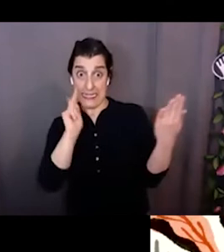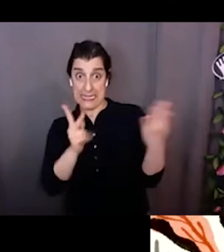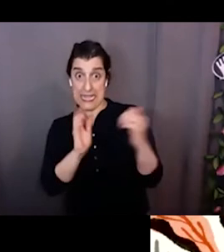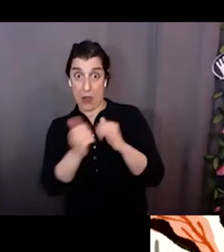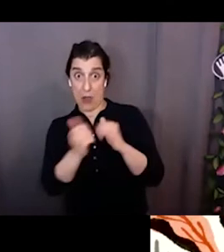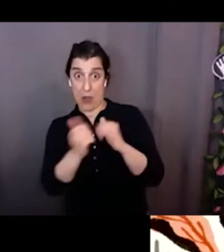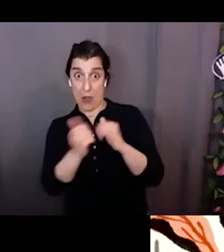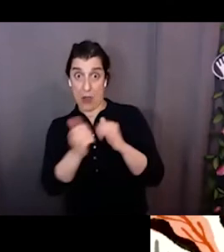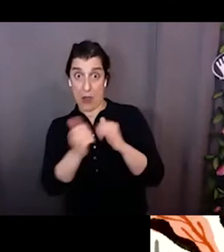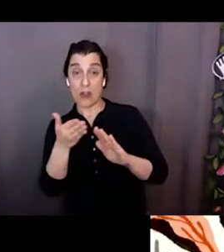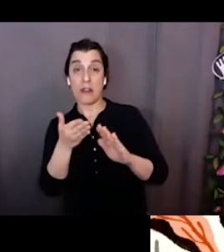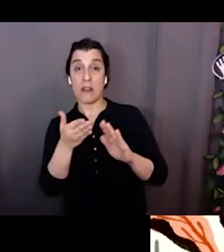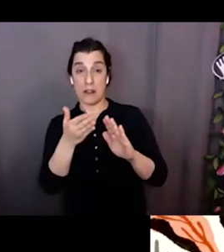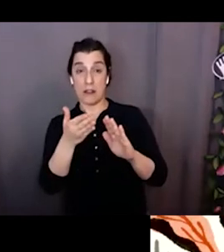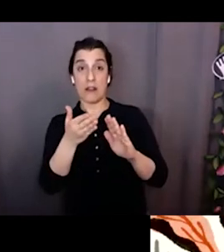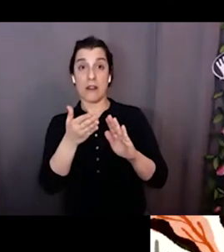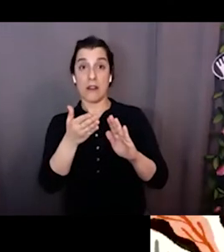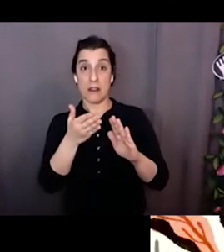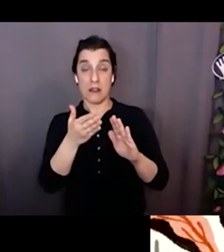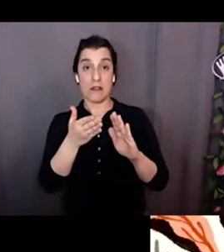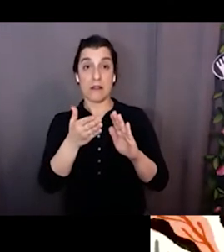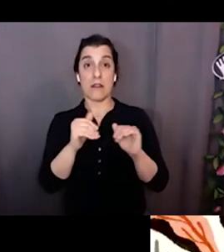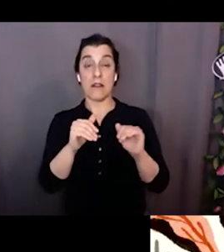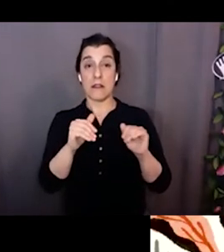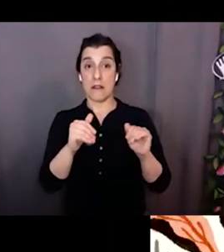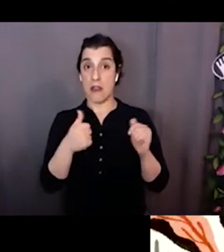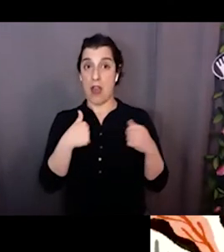unless it's a thing that you can opt into and not something that you're